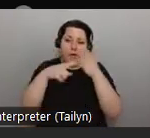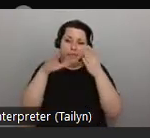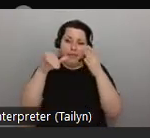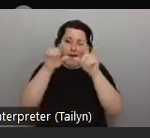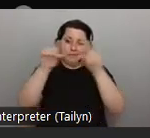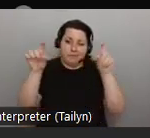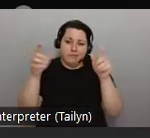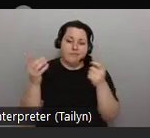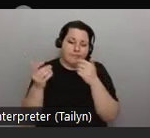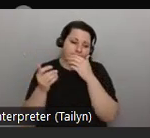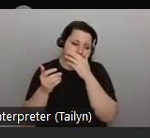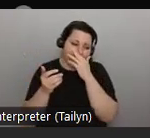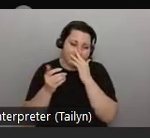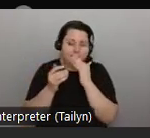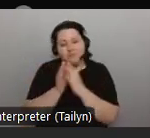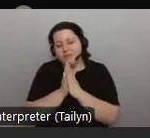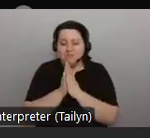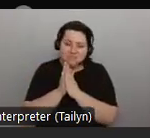because usually you have something before the table telling us what it is, but